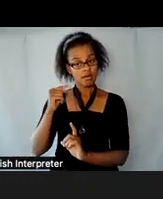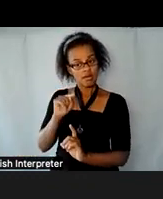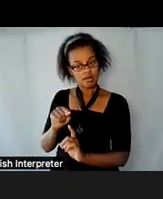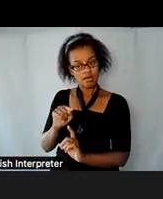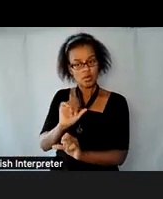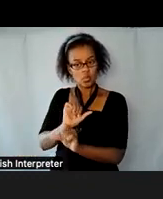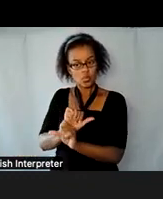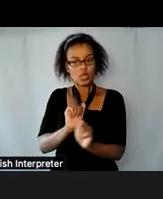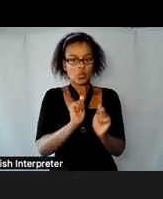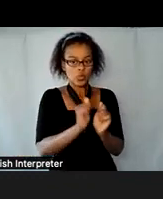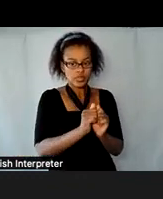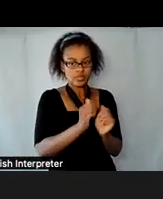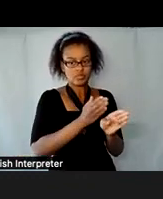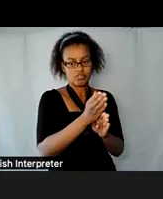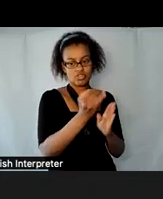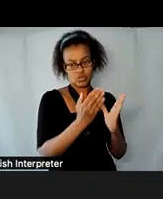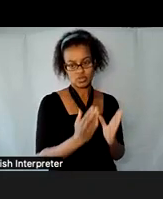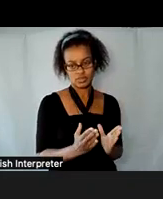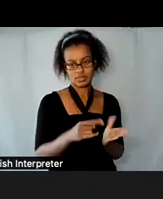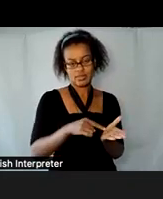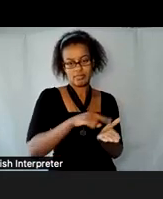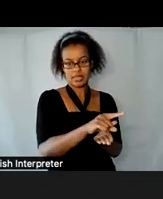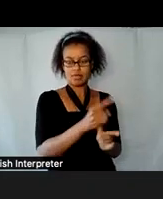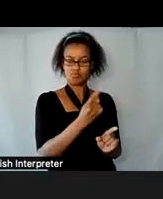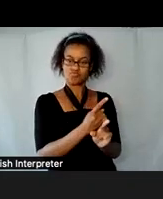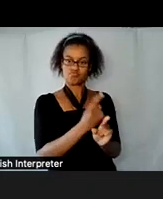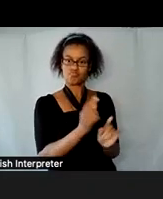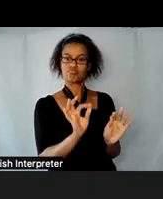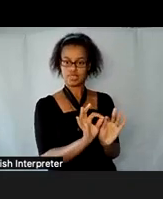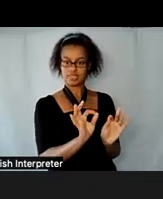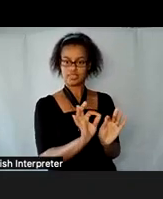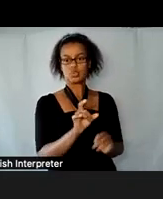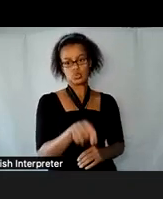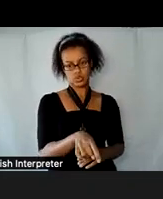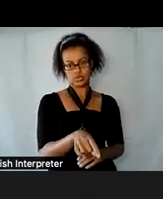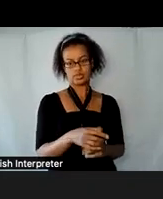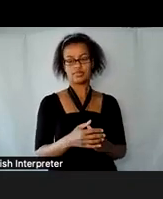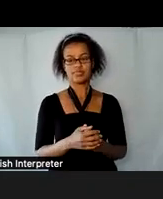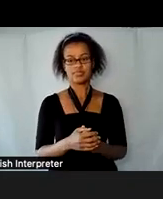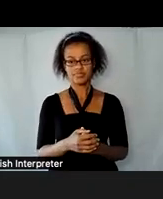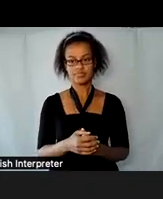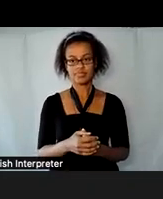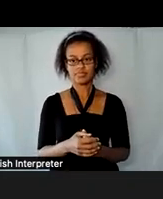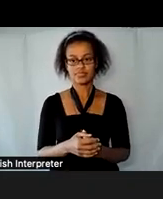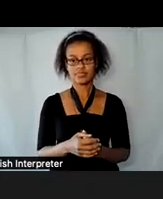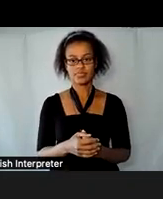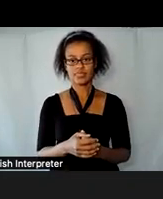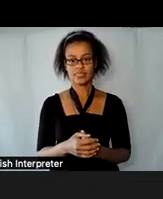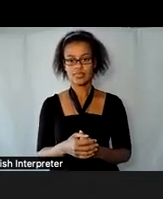artists fees, and the there should be a artistic leadership on the project.